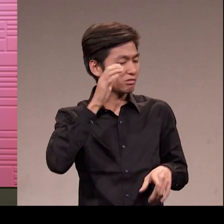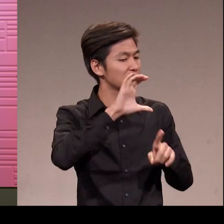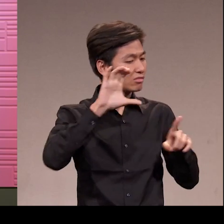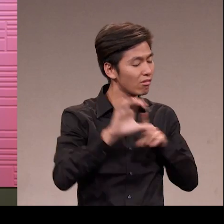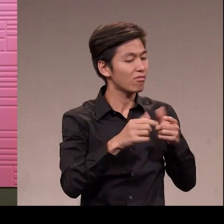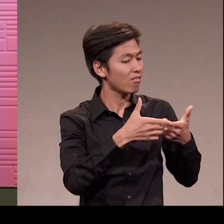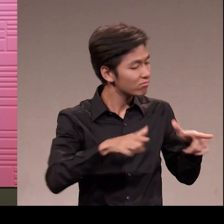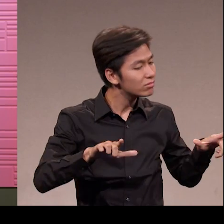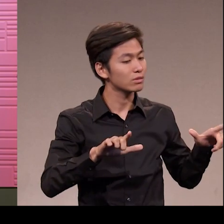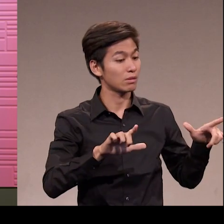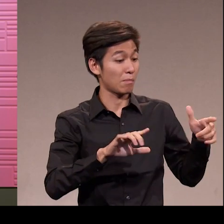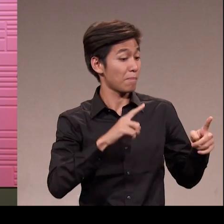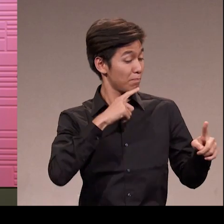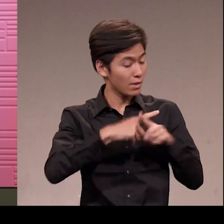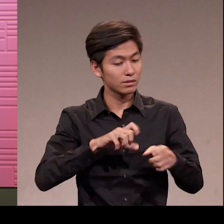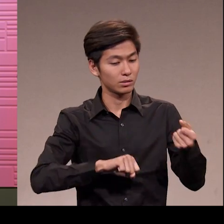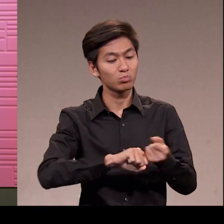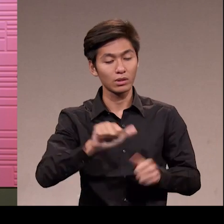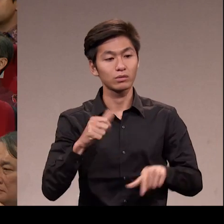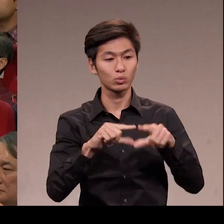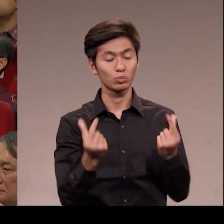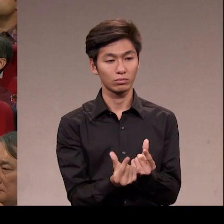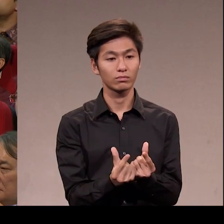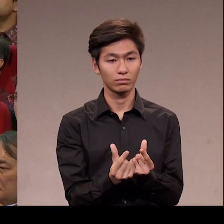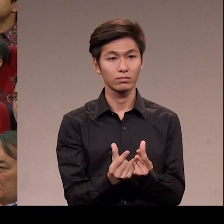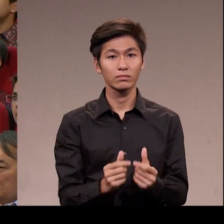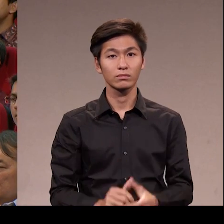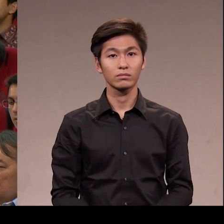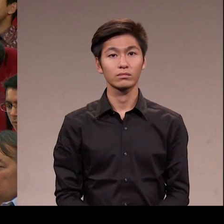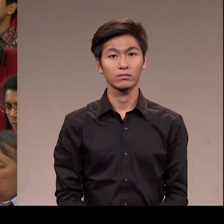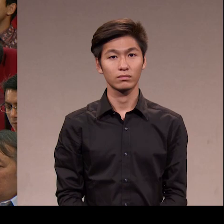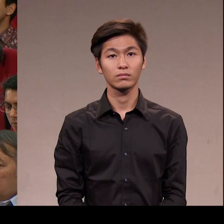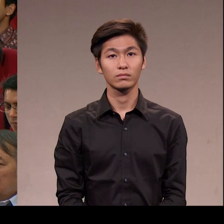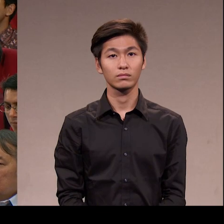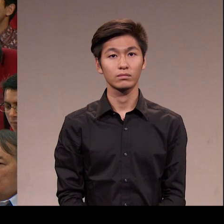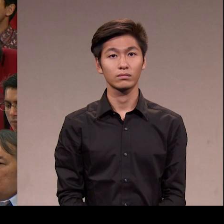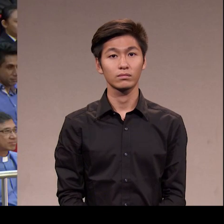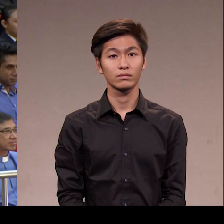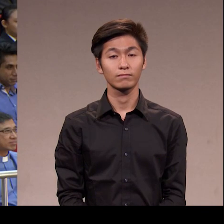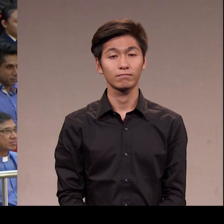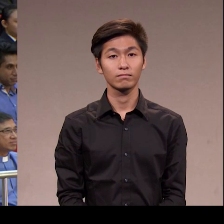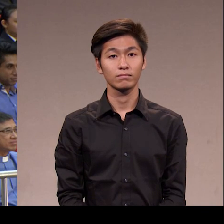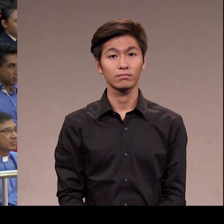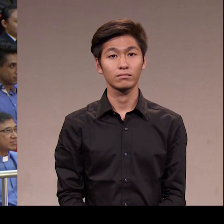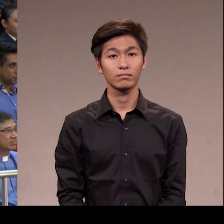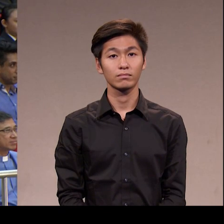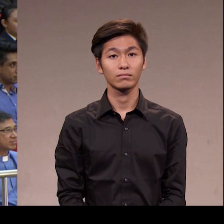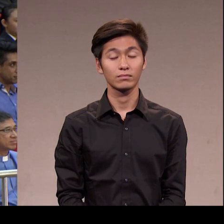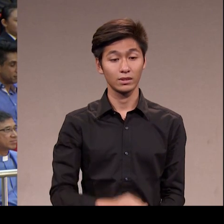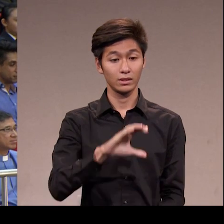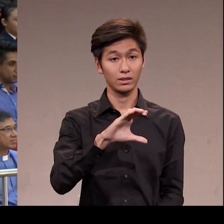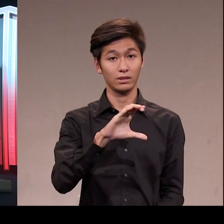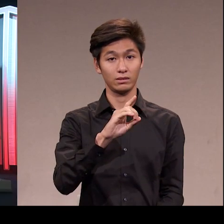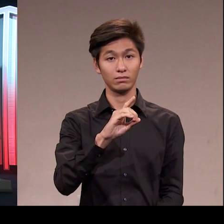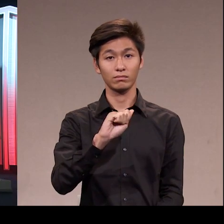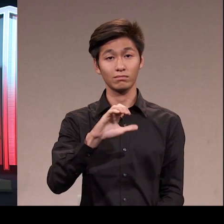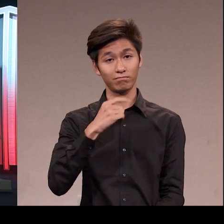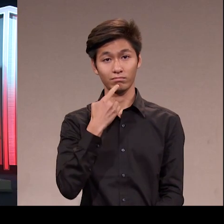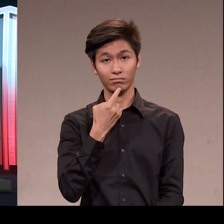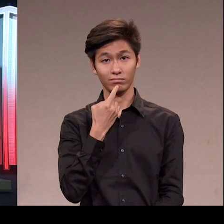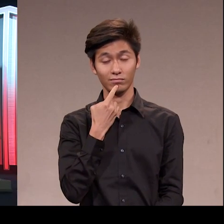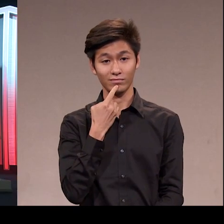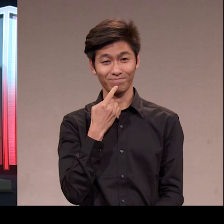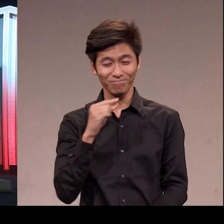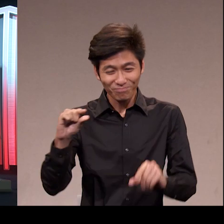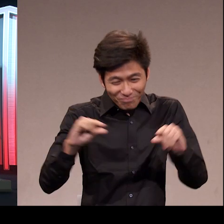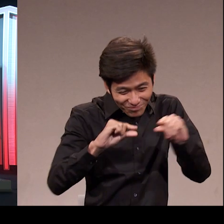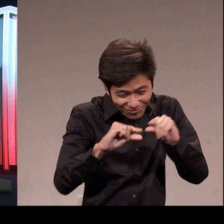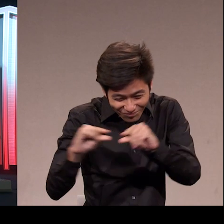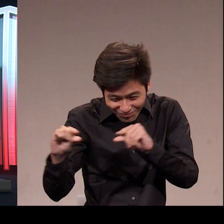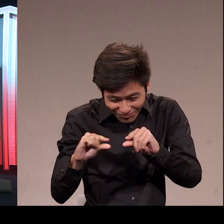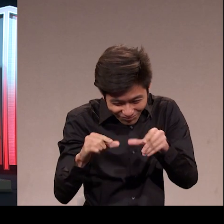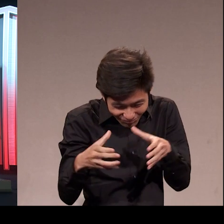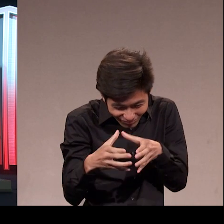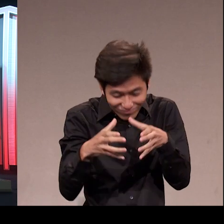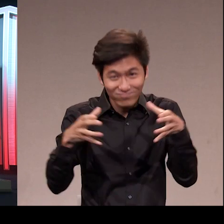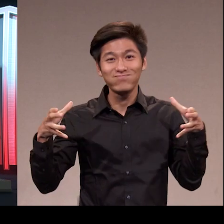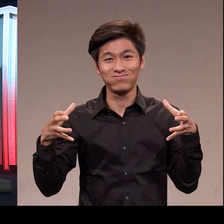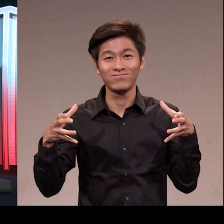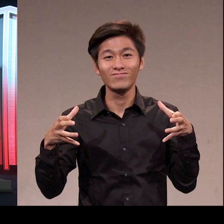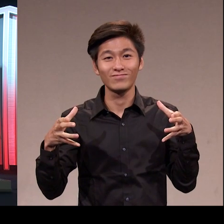and supporting other groups. As the CDAC says: "A little from all, together it's more".